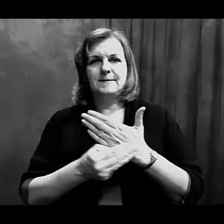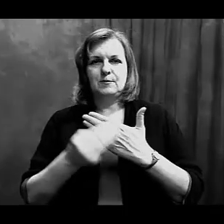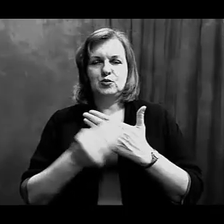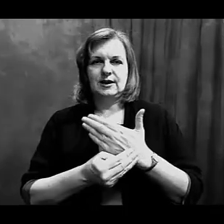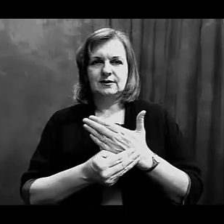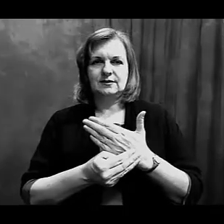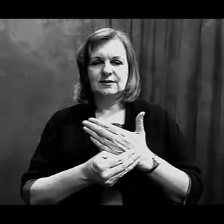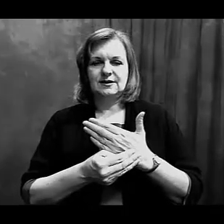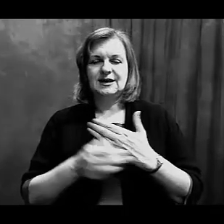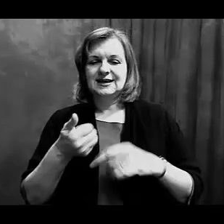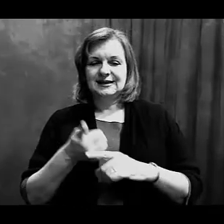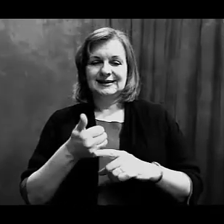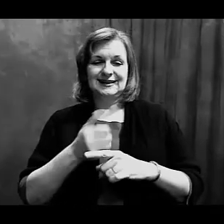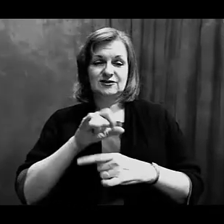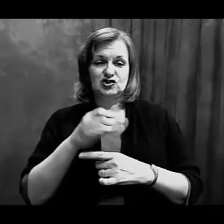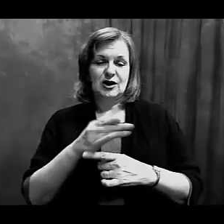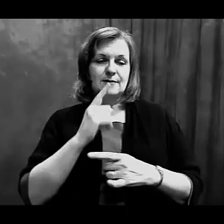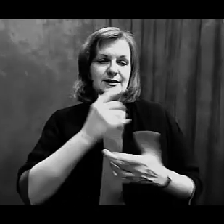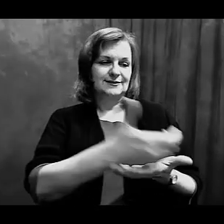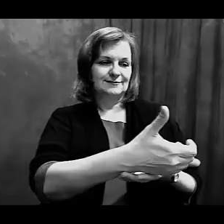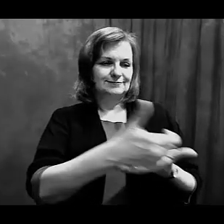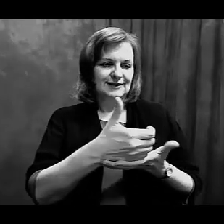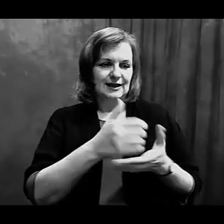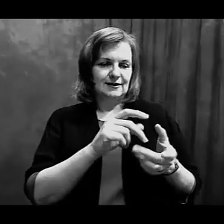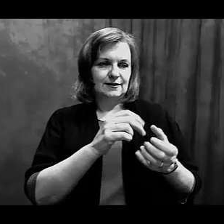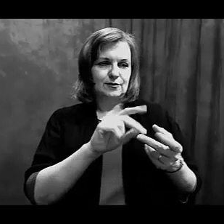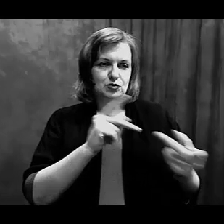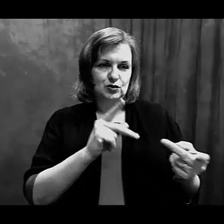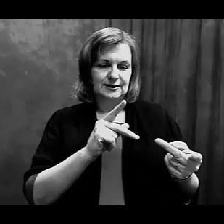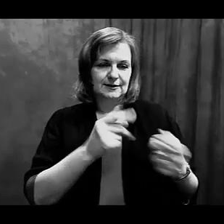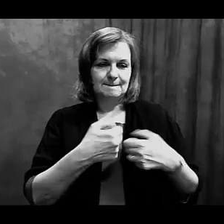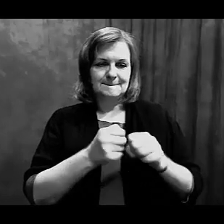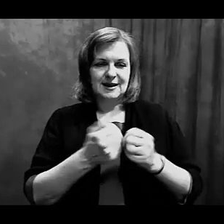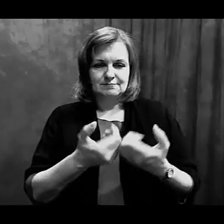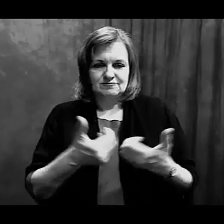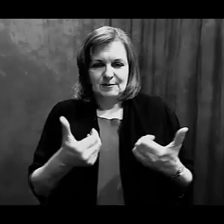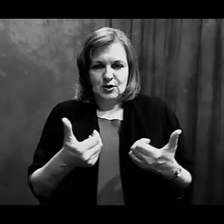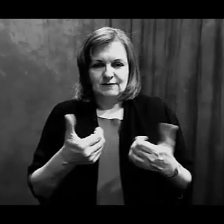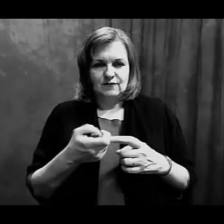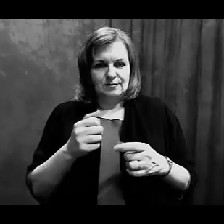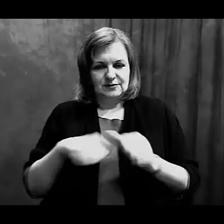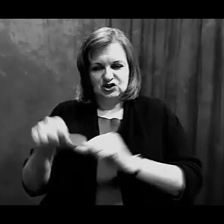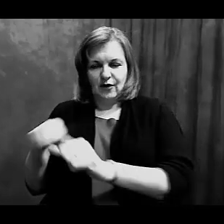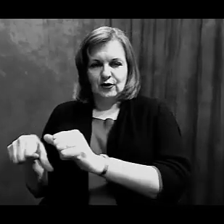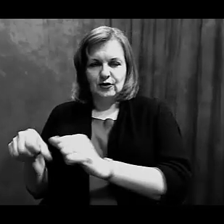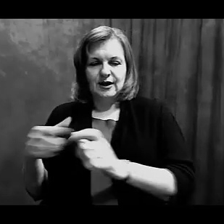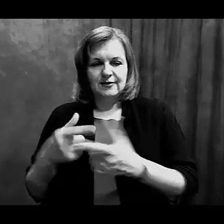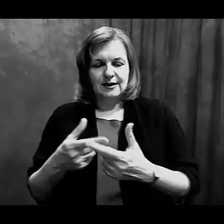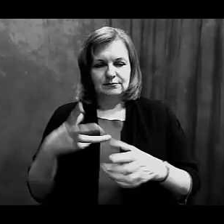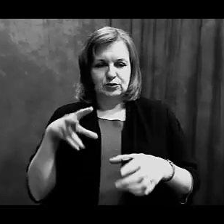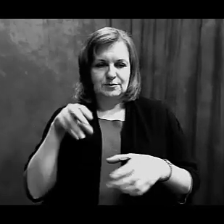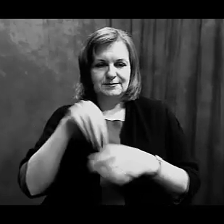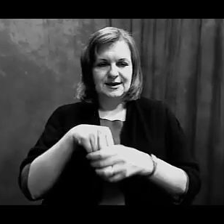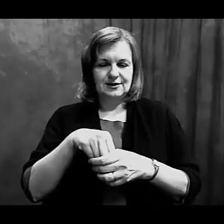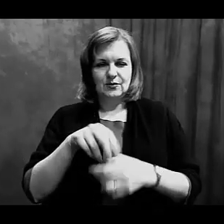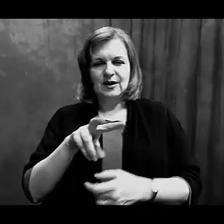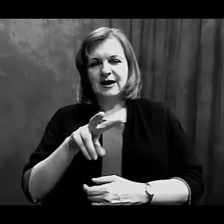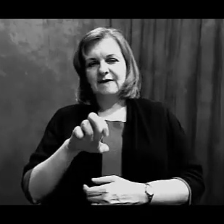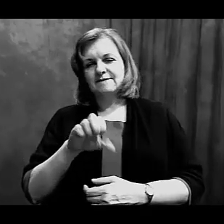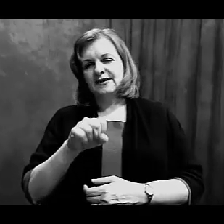its job is to isolate these proteins modify them is need be and then package them again in to the little vesicle - the plasma